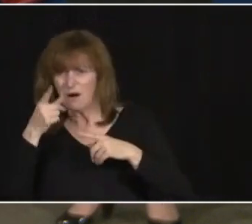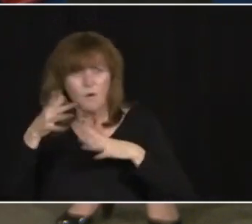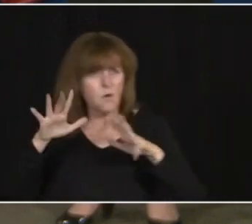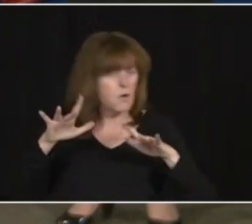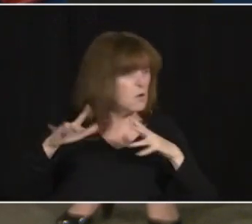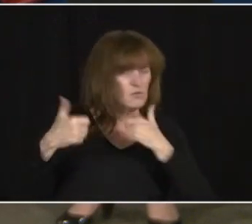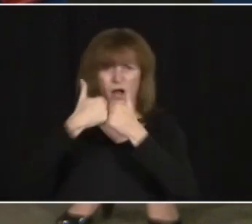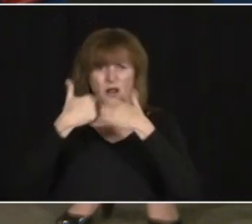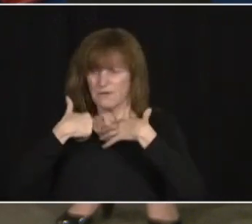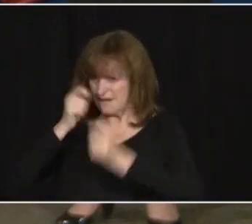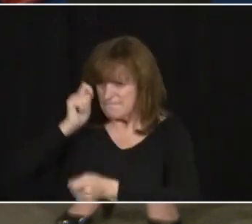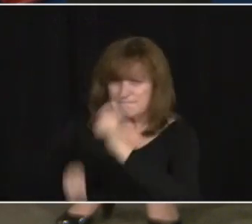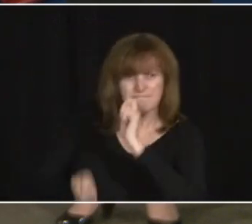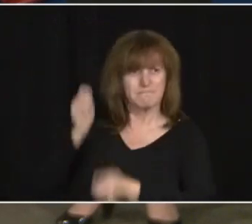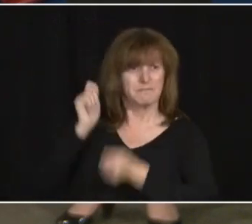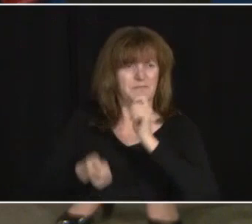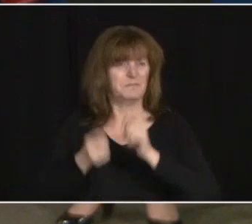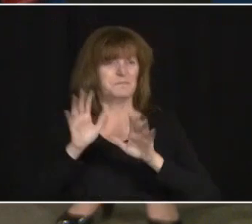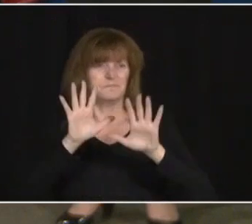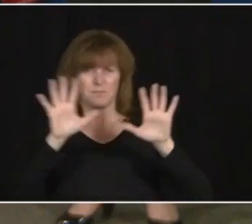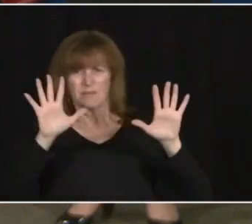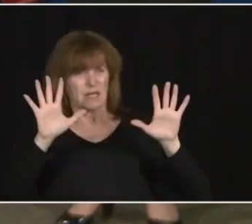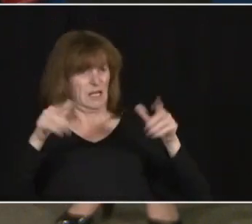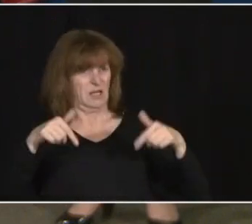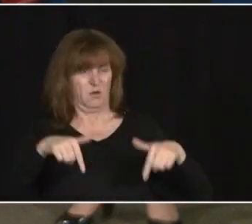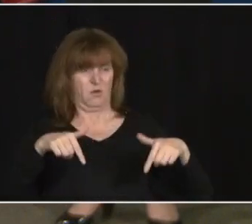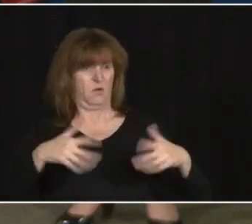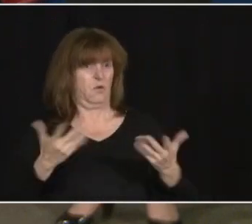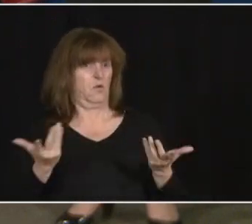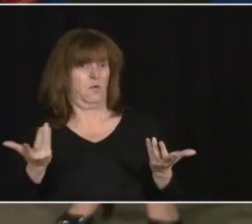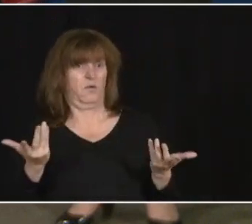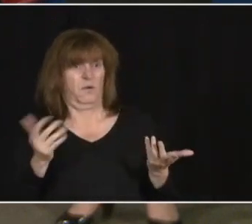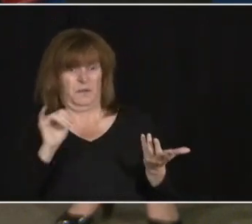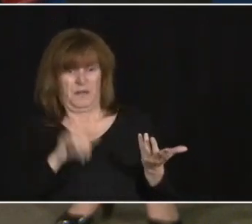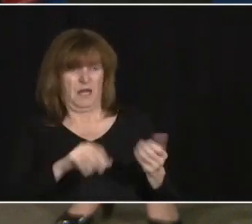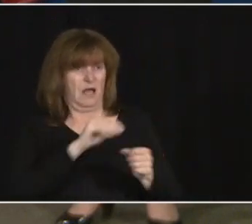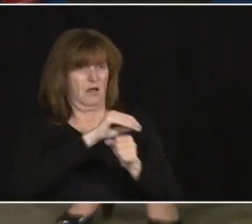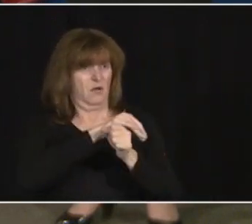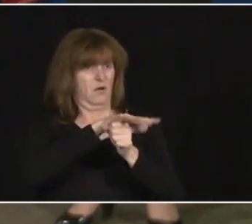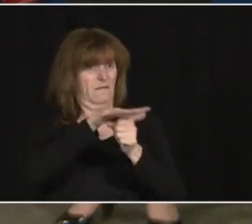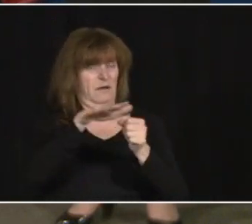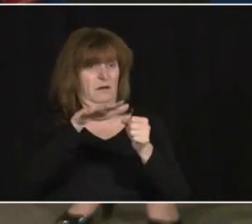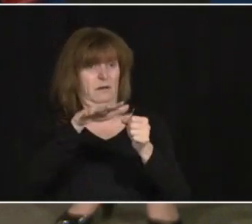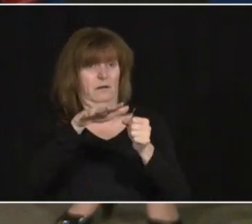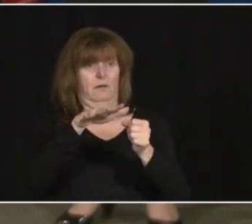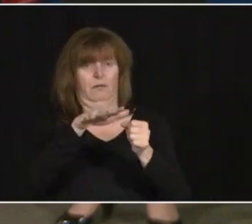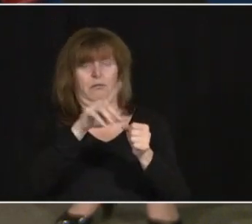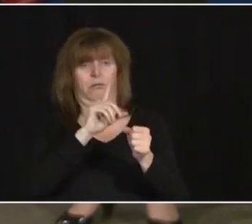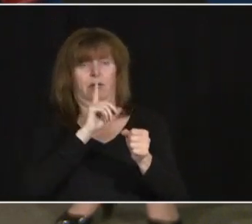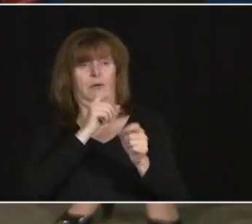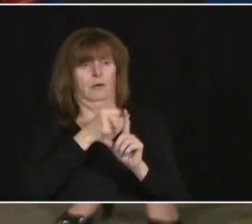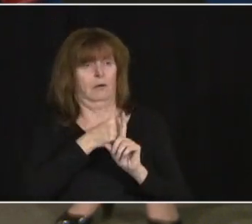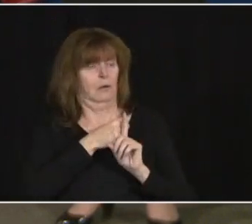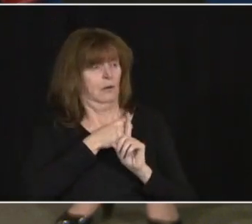And I say it again. This is a virus that is spread around the world. Affecting our over